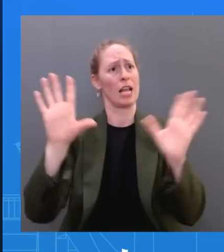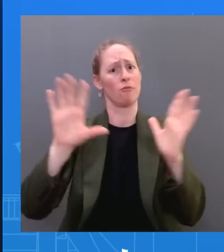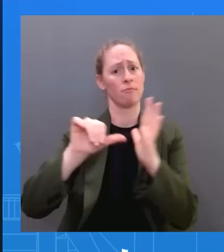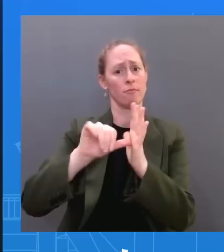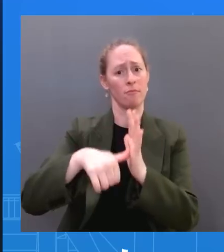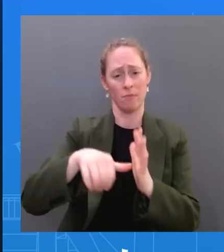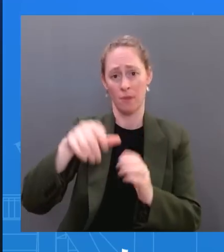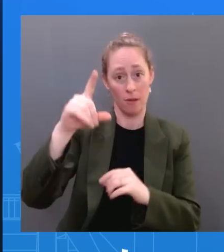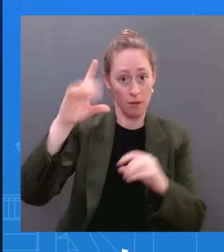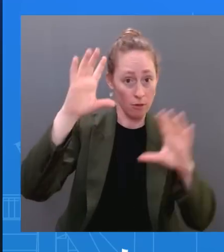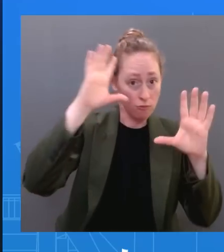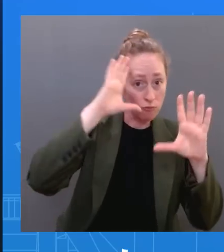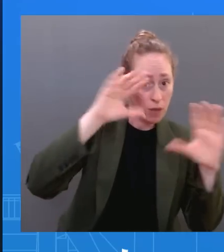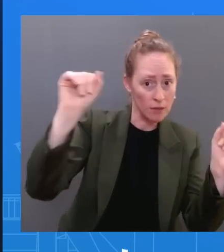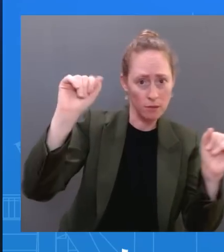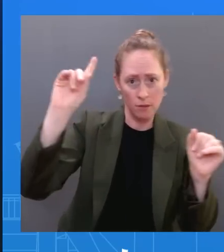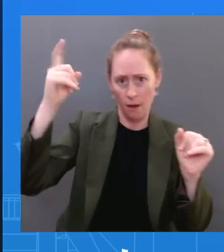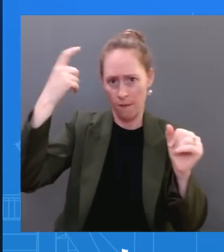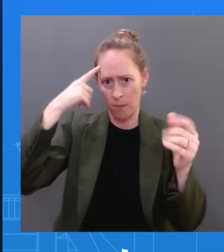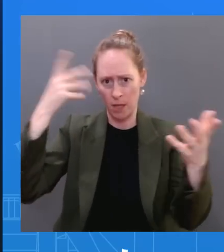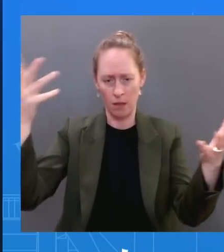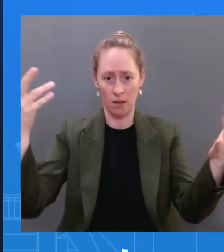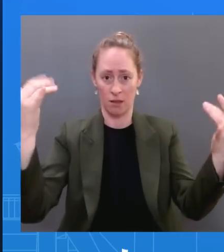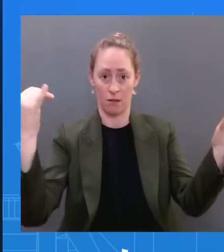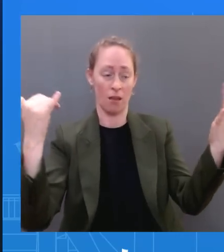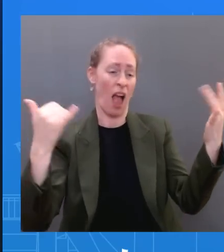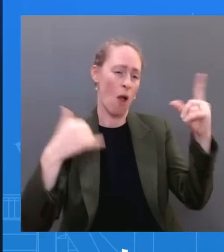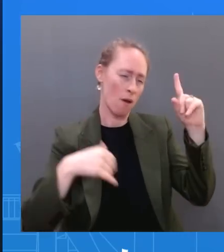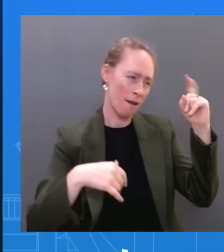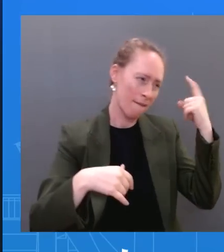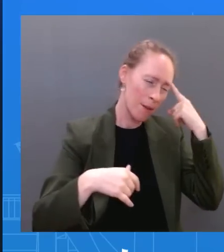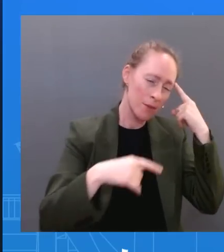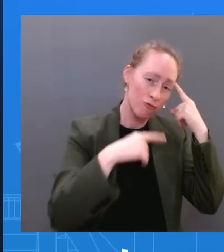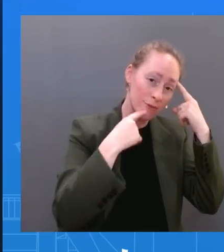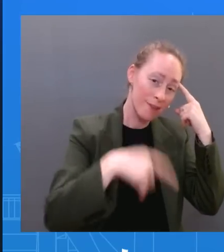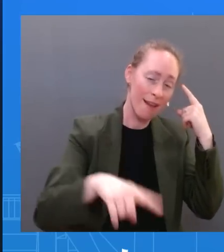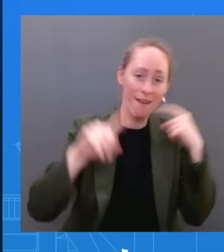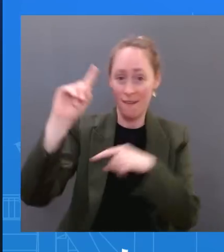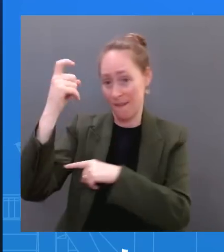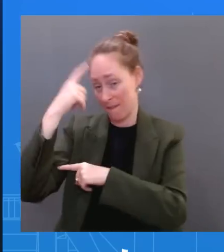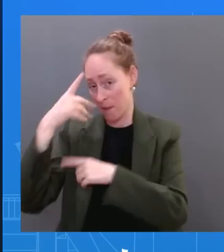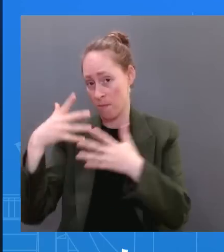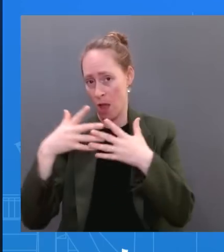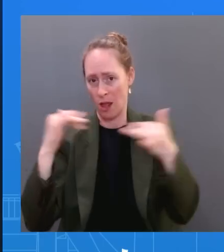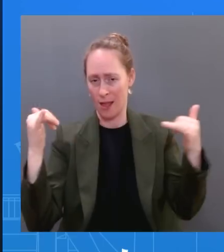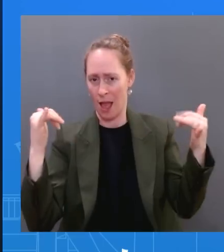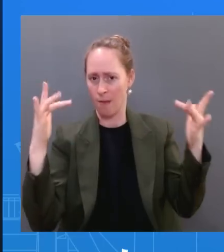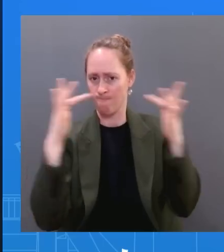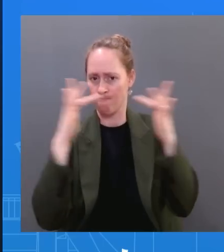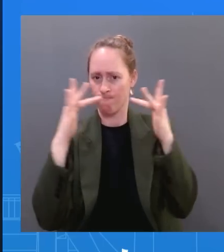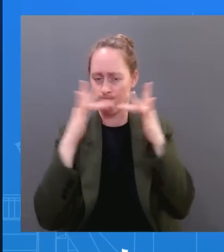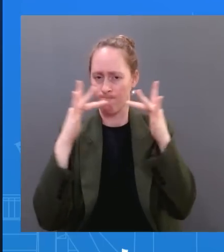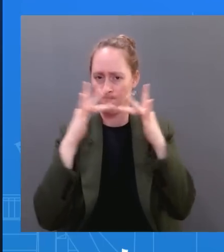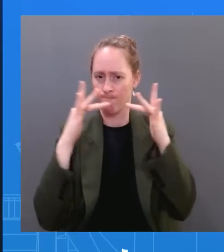As he indicated to Brittney Griner in the letter that he wrote to her, we are working directly with the Russian government,